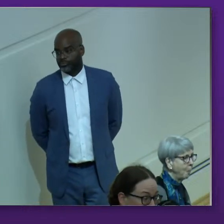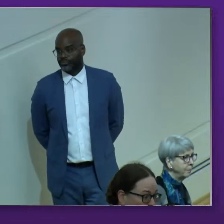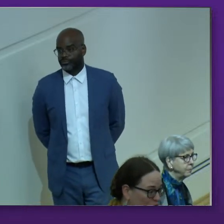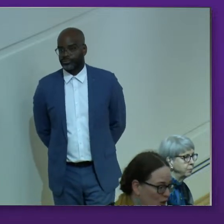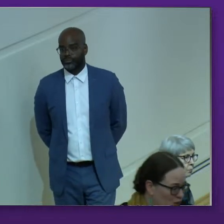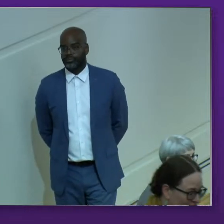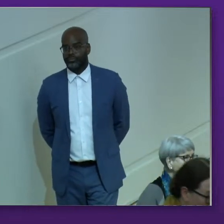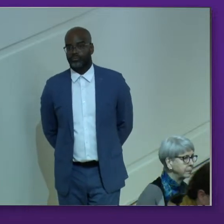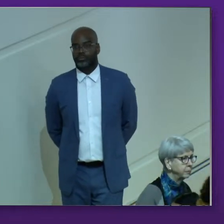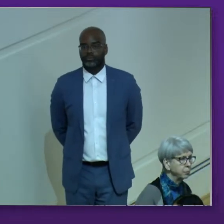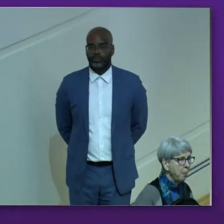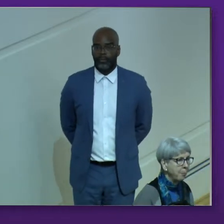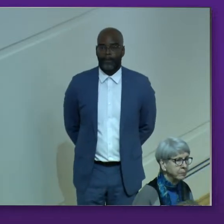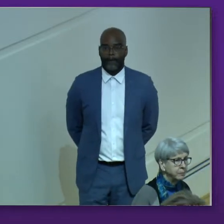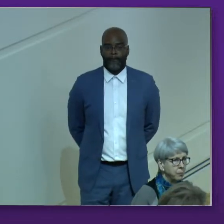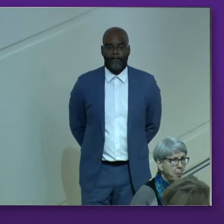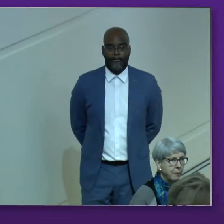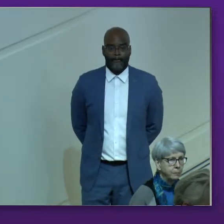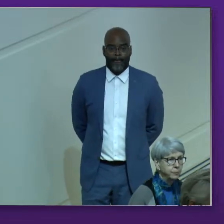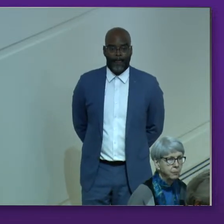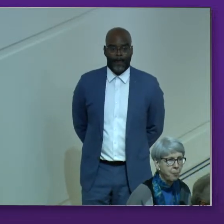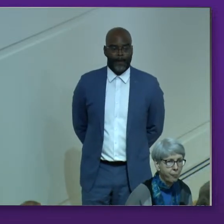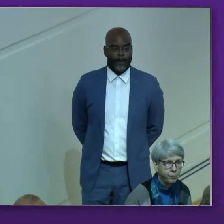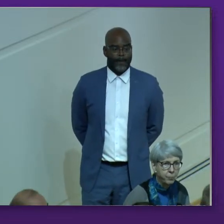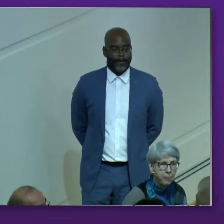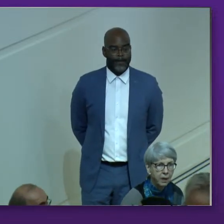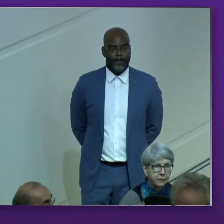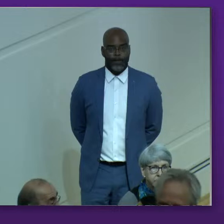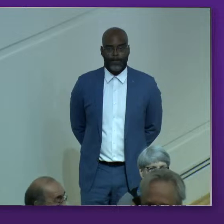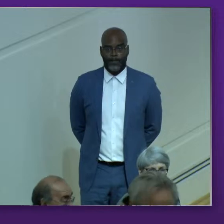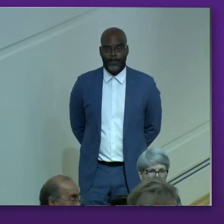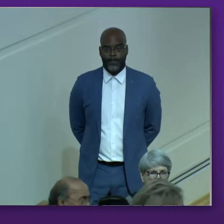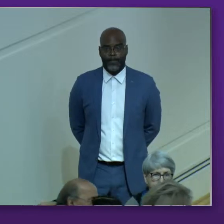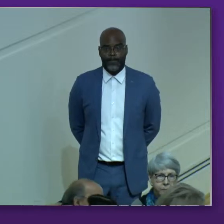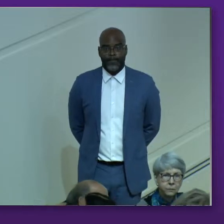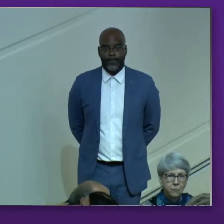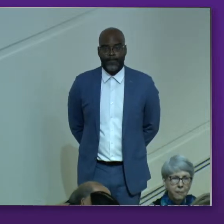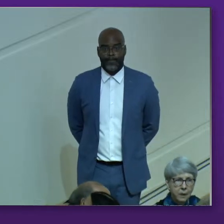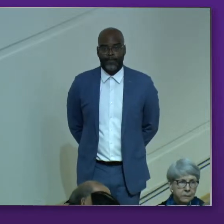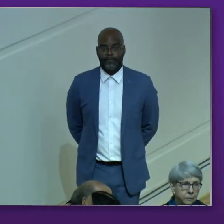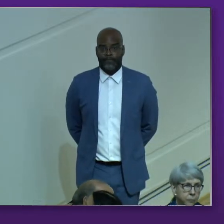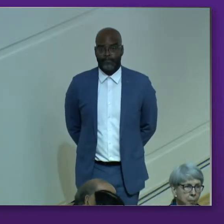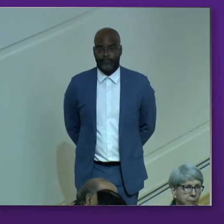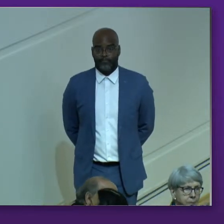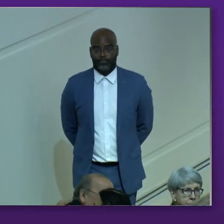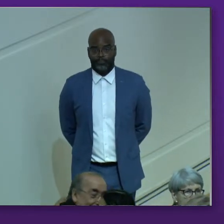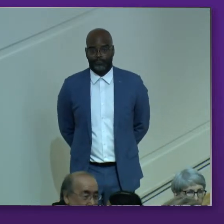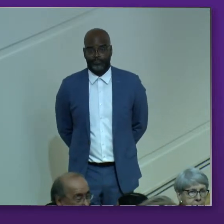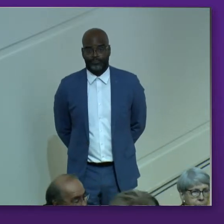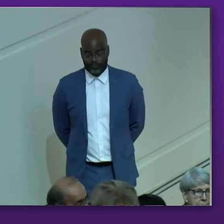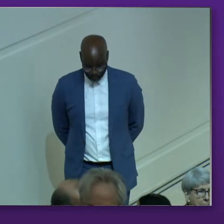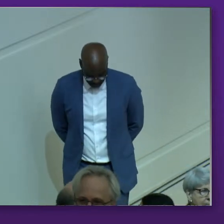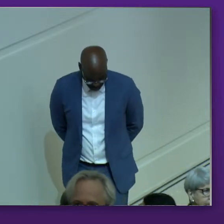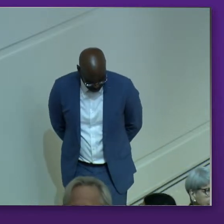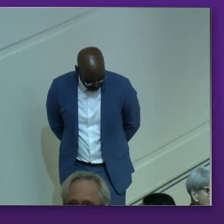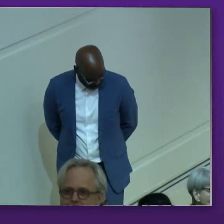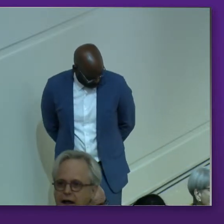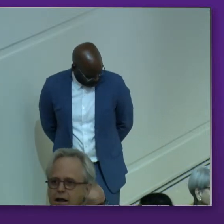TO YOU. BOX BECAUSE OF THE WELCOMING THIS AND IF THE OPPORTUNITIES I'VE BEEN GIVING AT THE COLLEGE